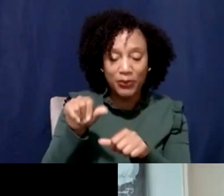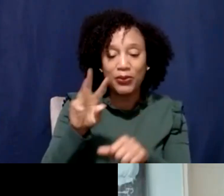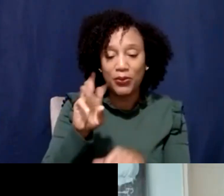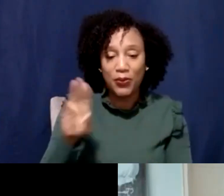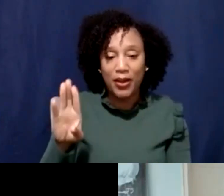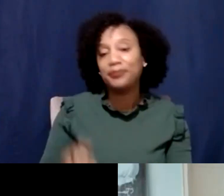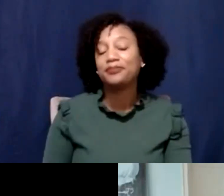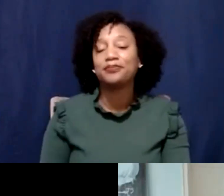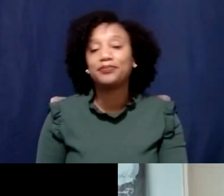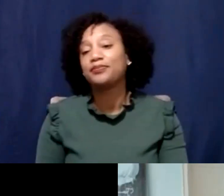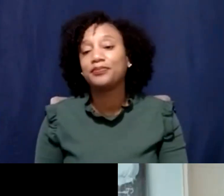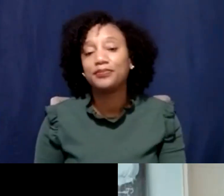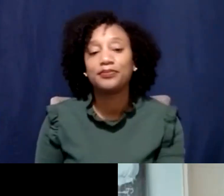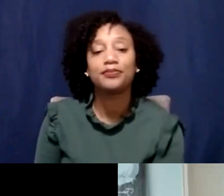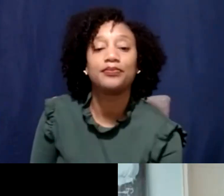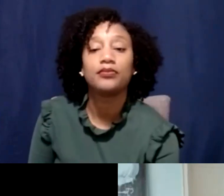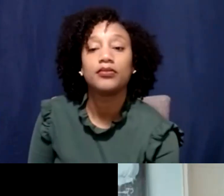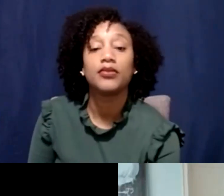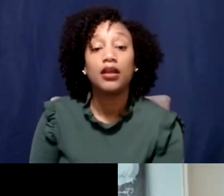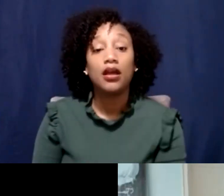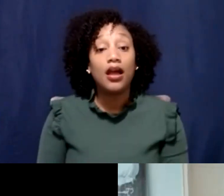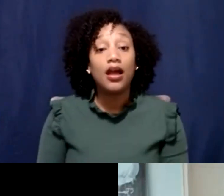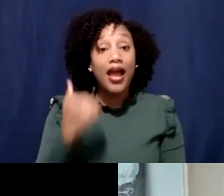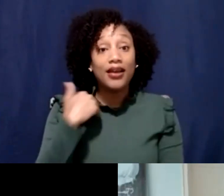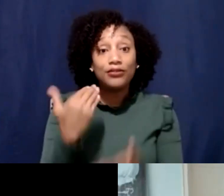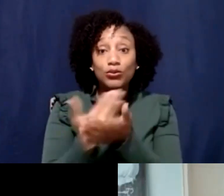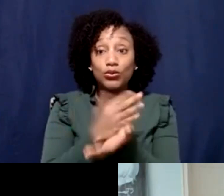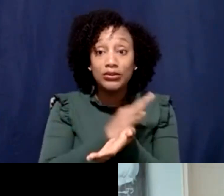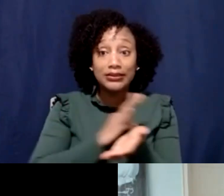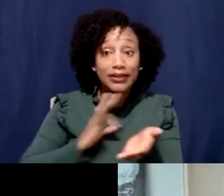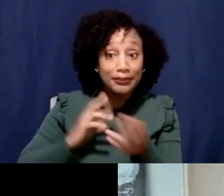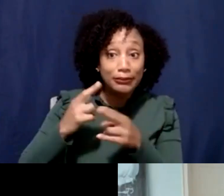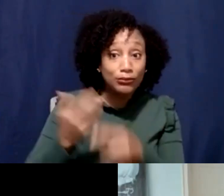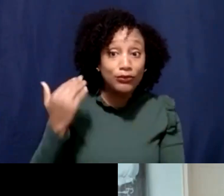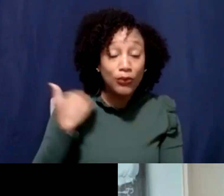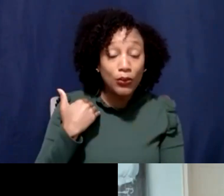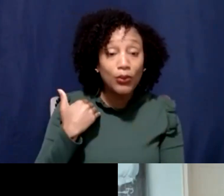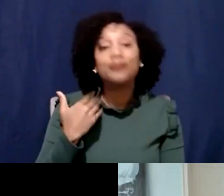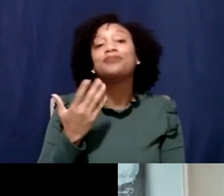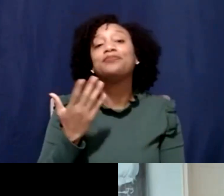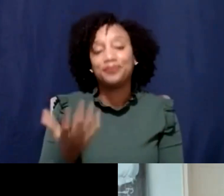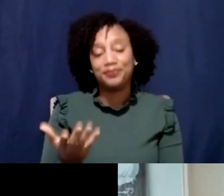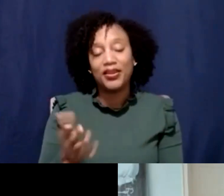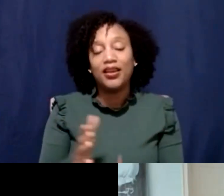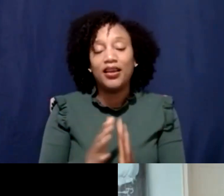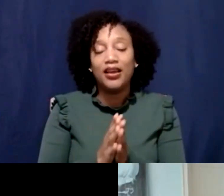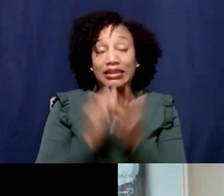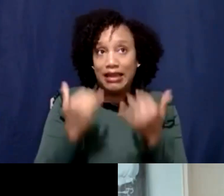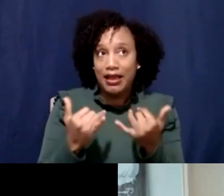As I previously also mentioned, we have new staff as well. Here's what I can tell you right now.